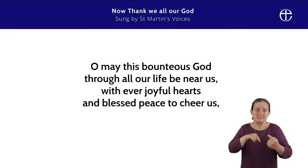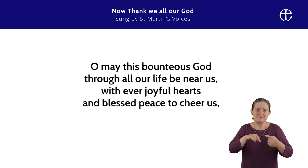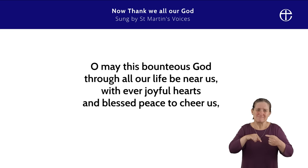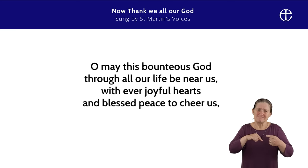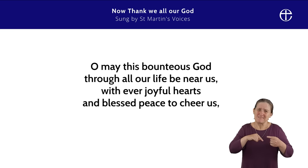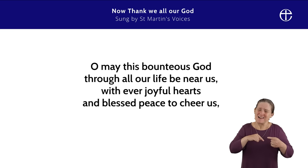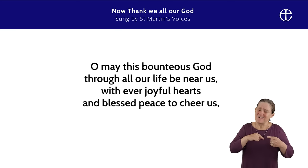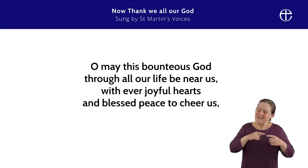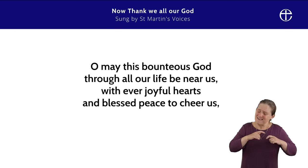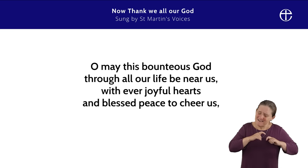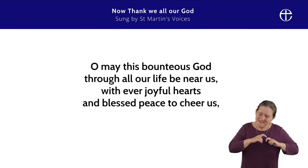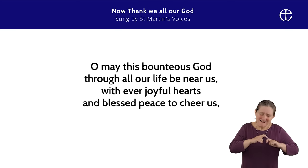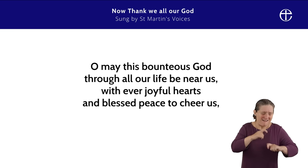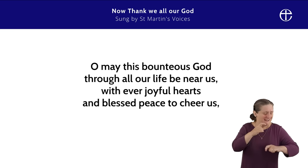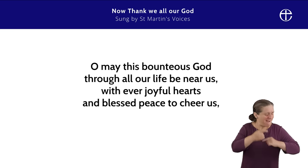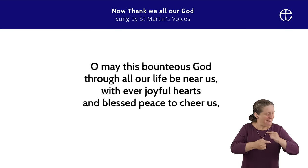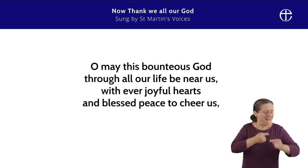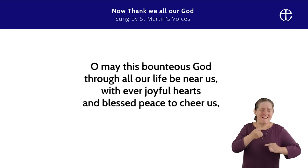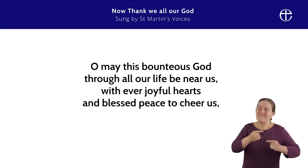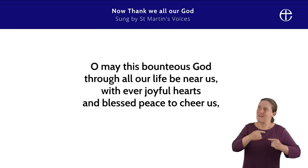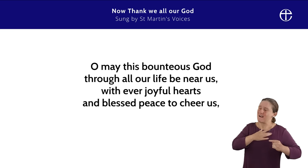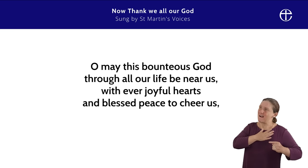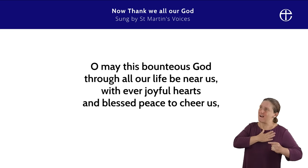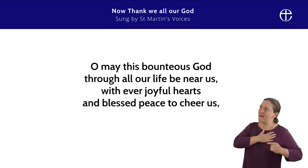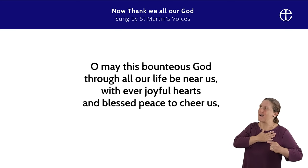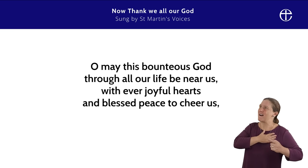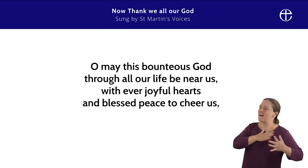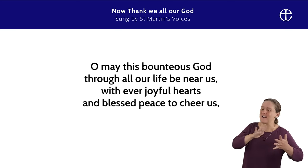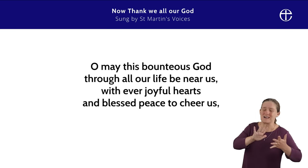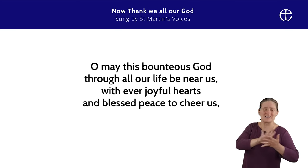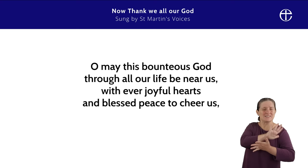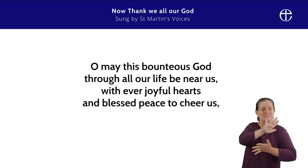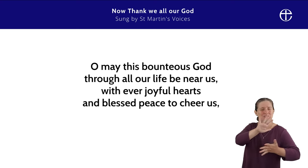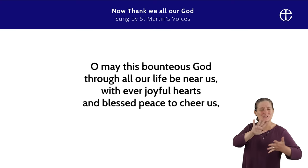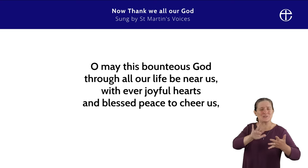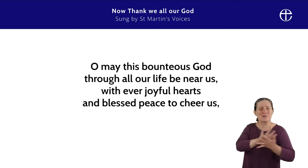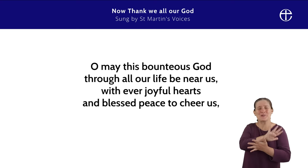With ever joyful hearts